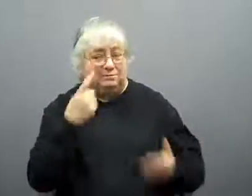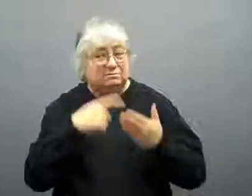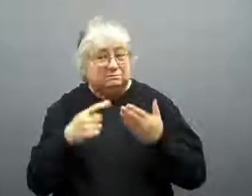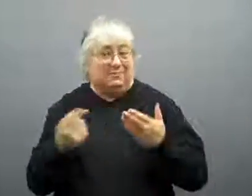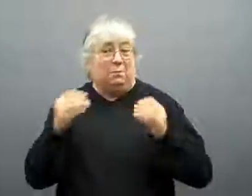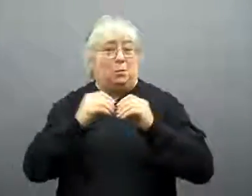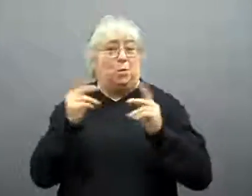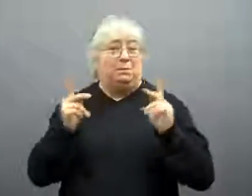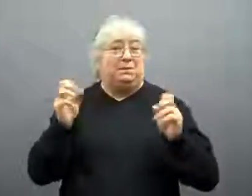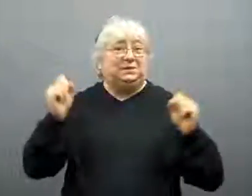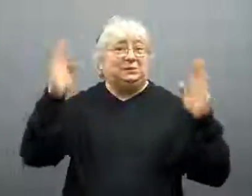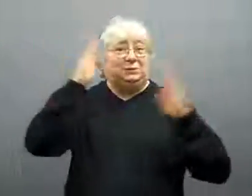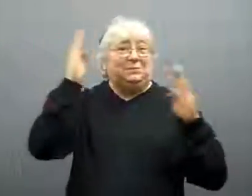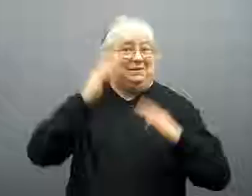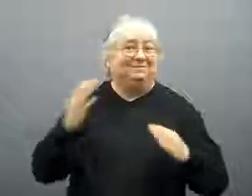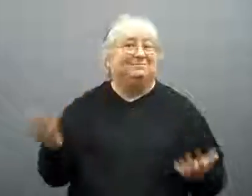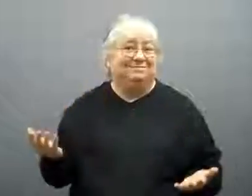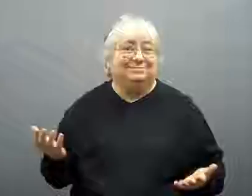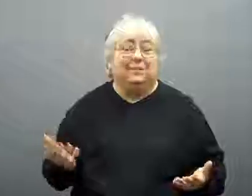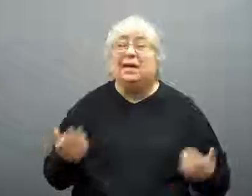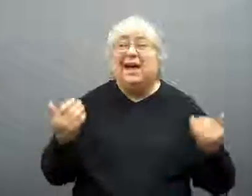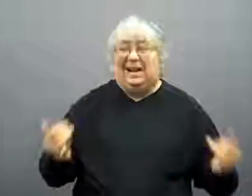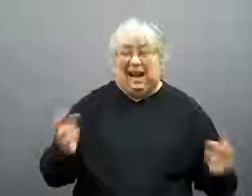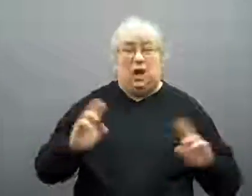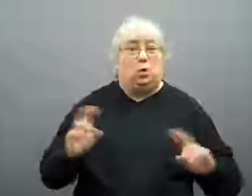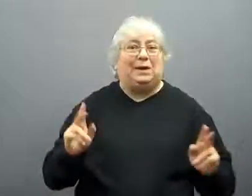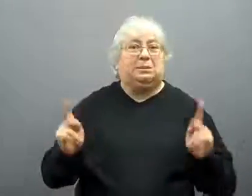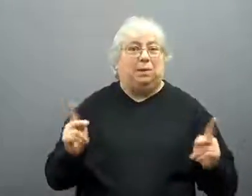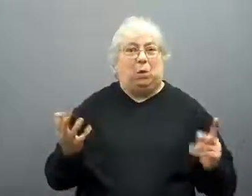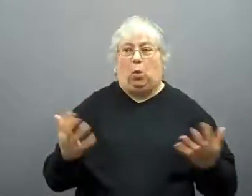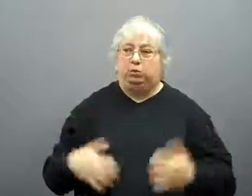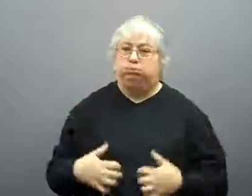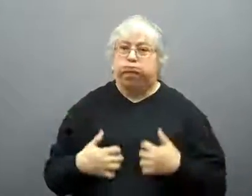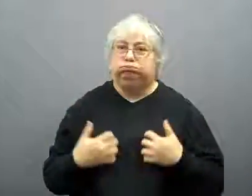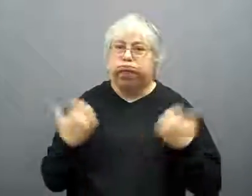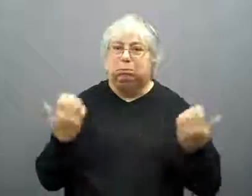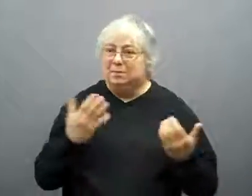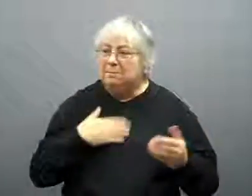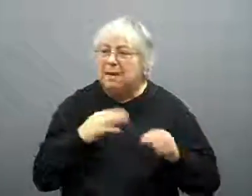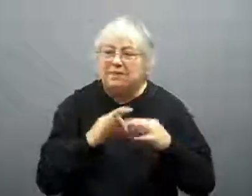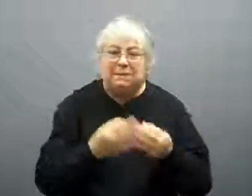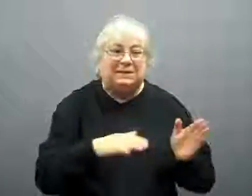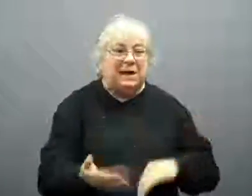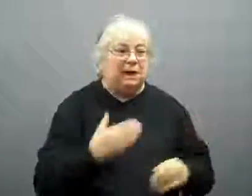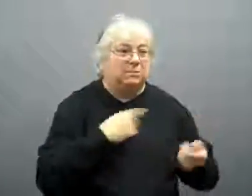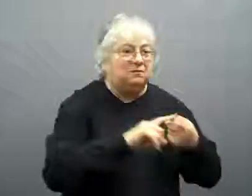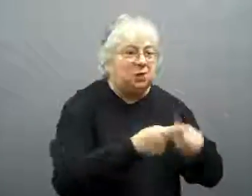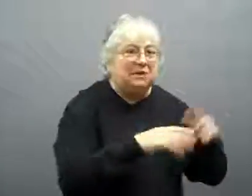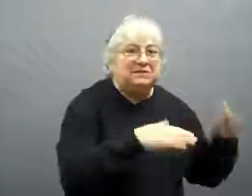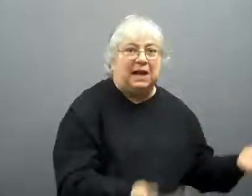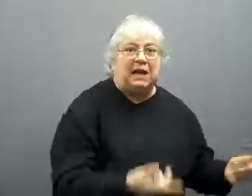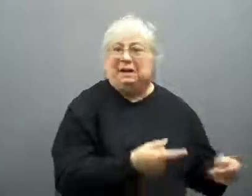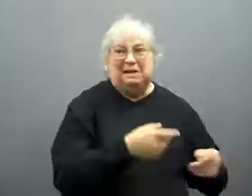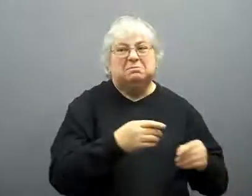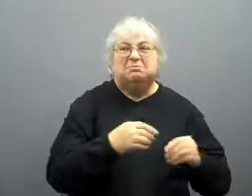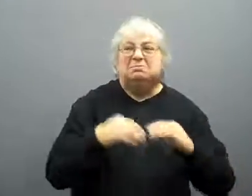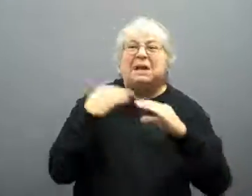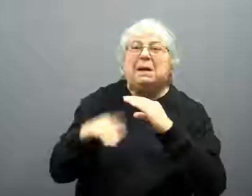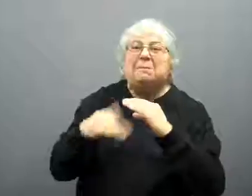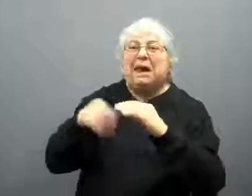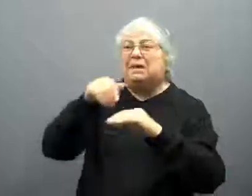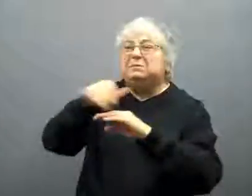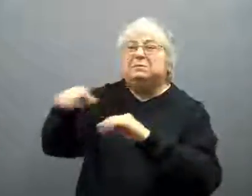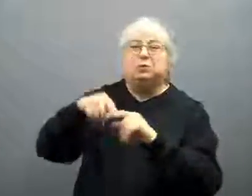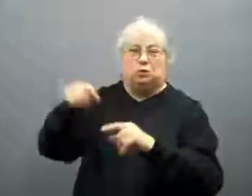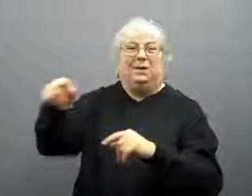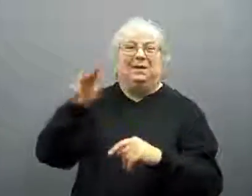So there may be more people in trouble as well.